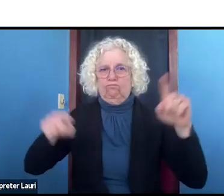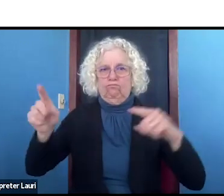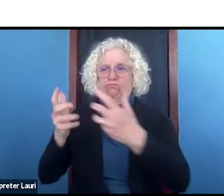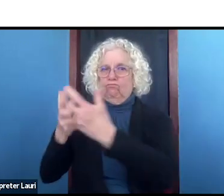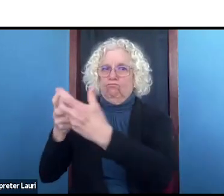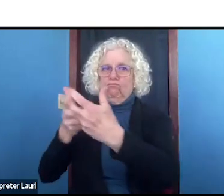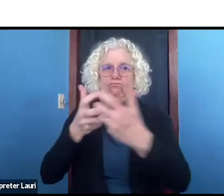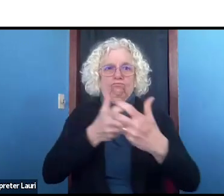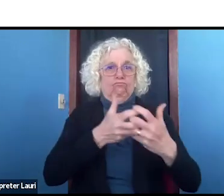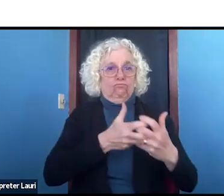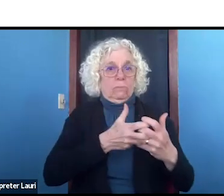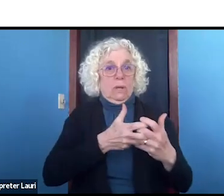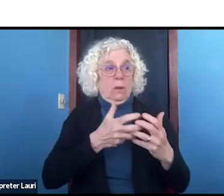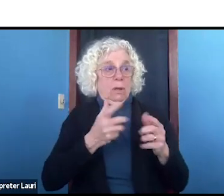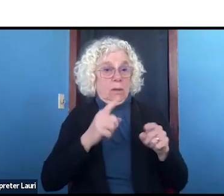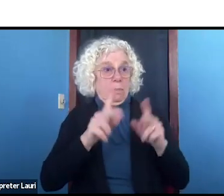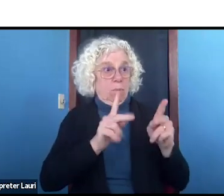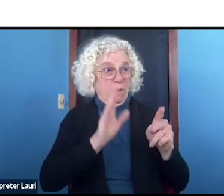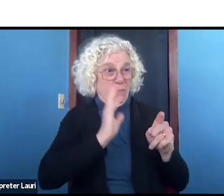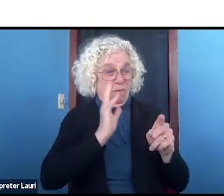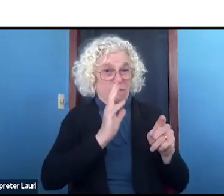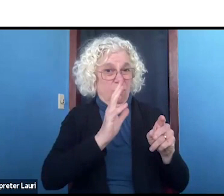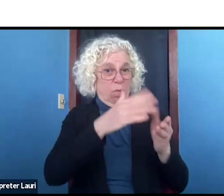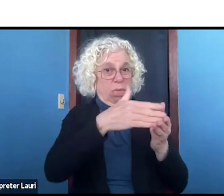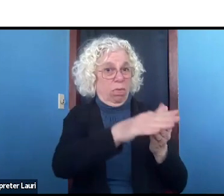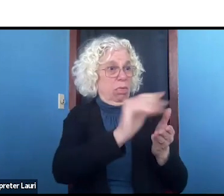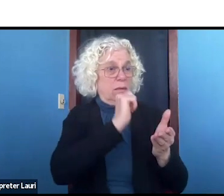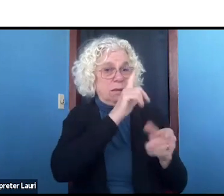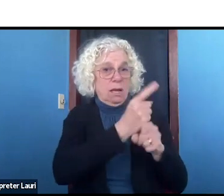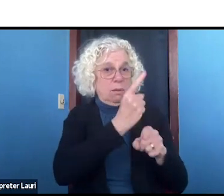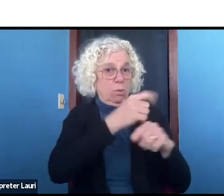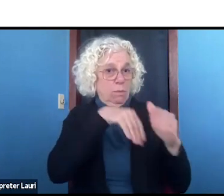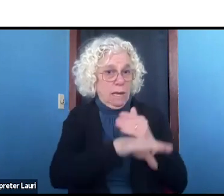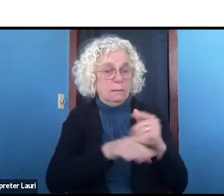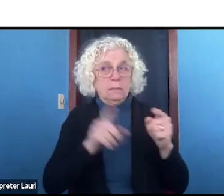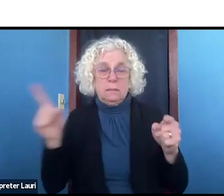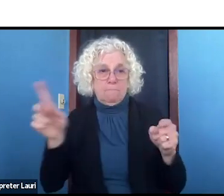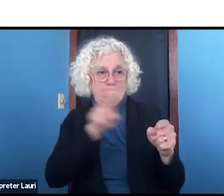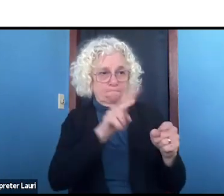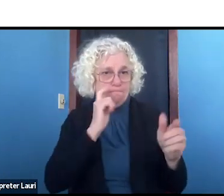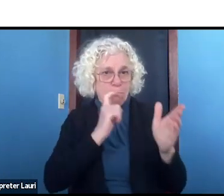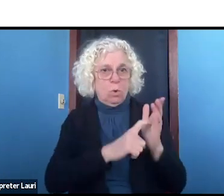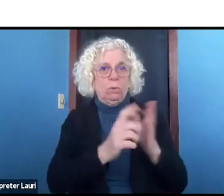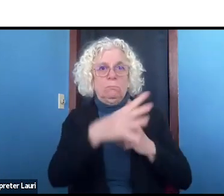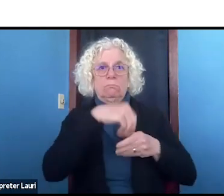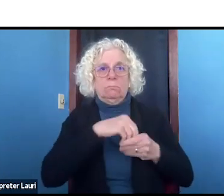those who have not had access to appropriate services in the past do now moving forward. So there's a lot